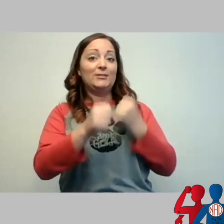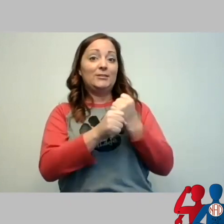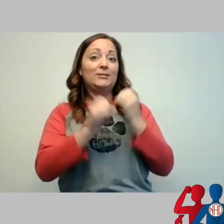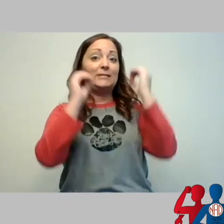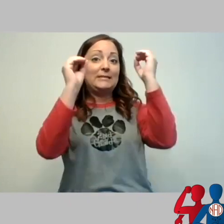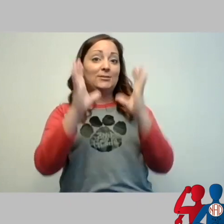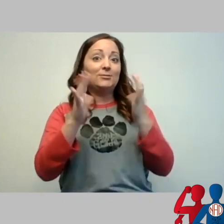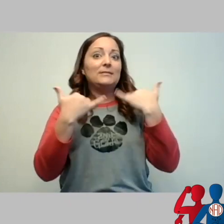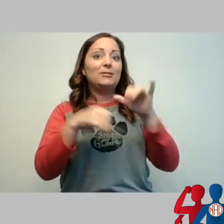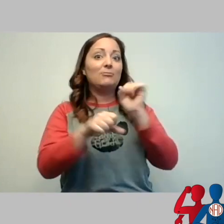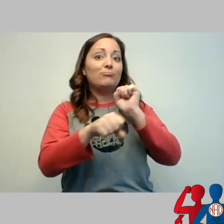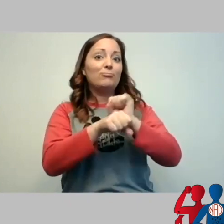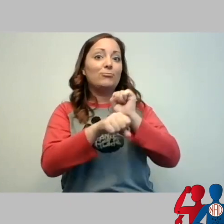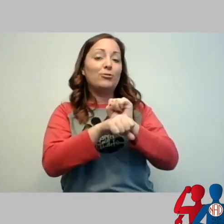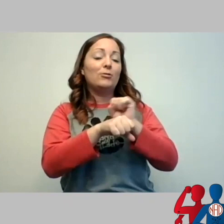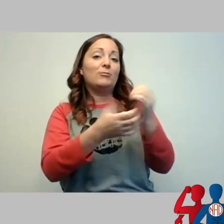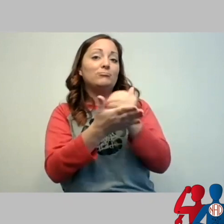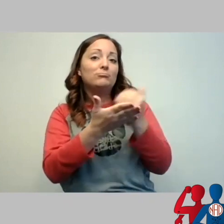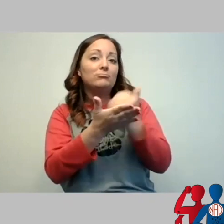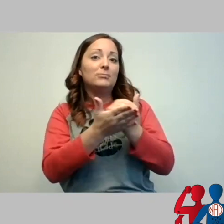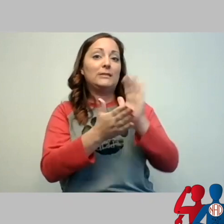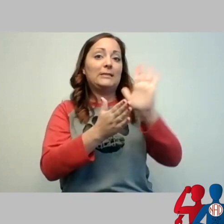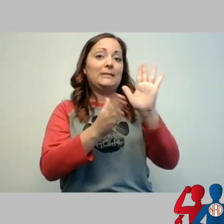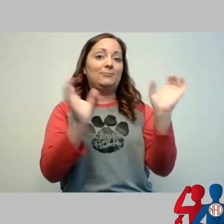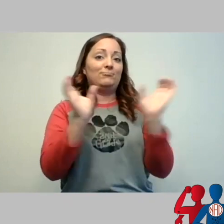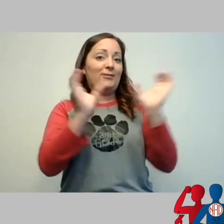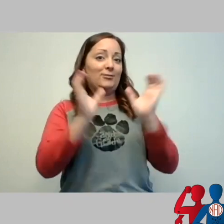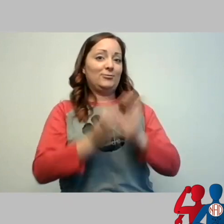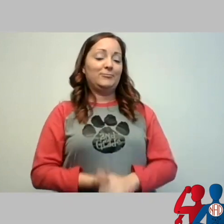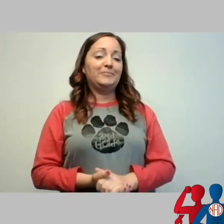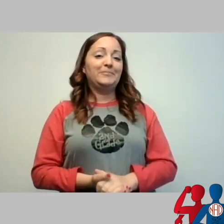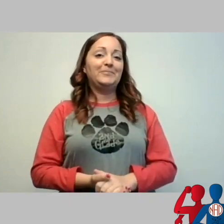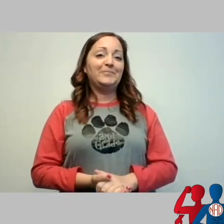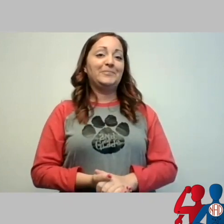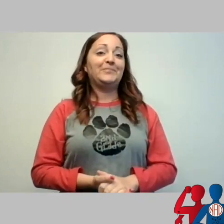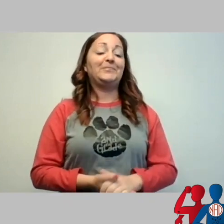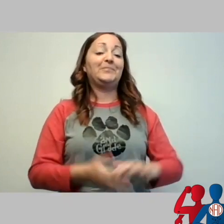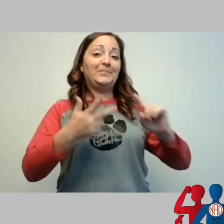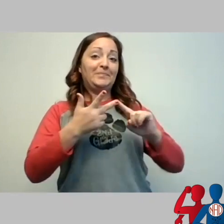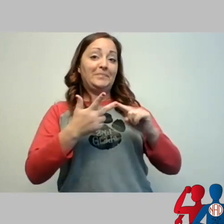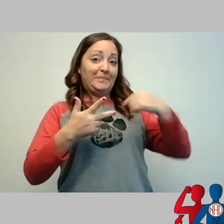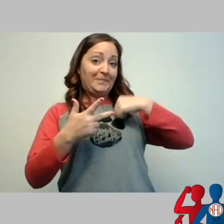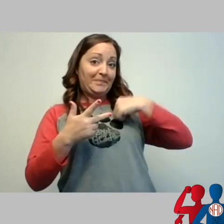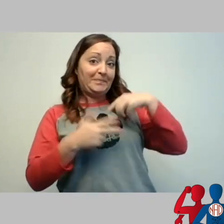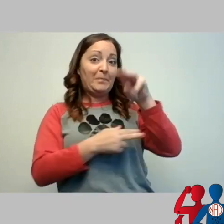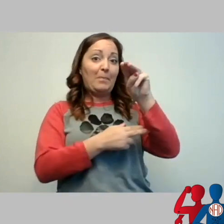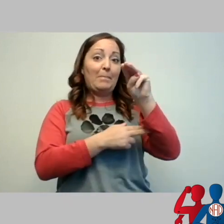Austin is a first-year teacher at our school, and is still earning his credential.